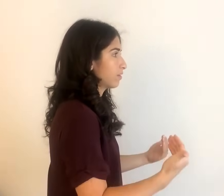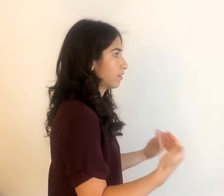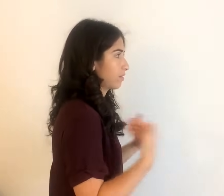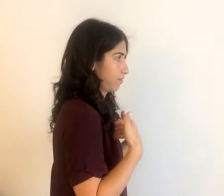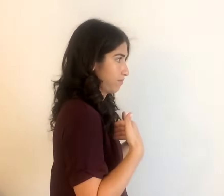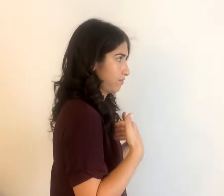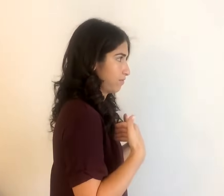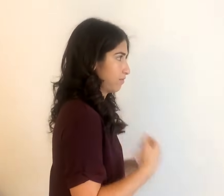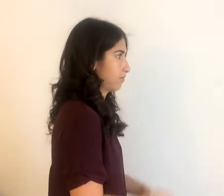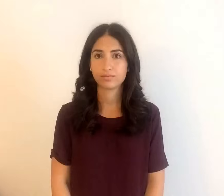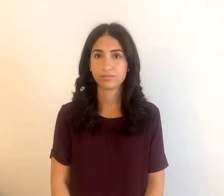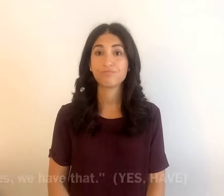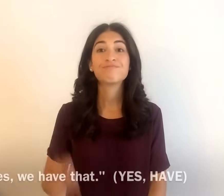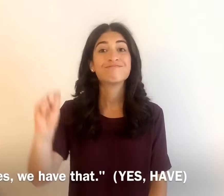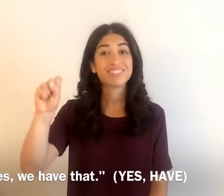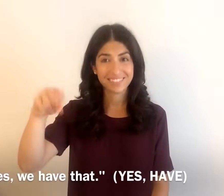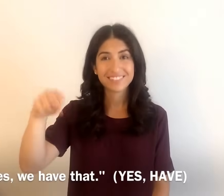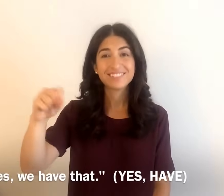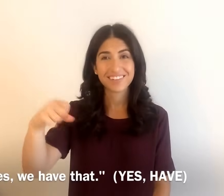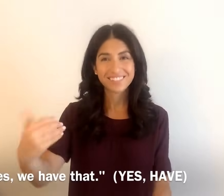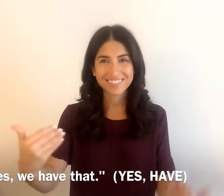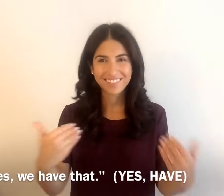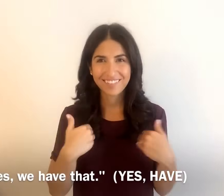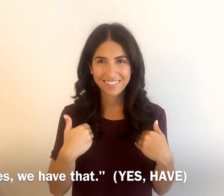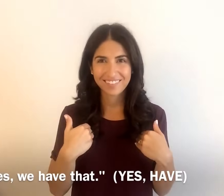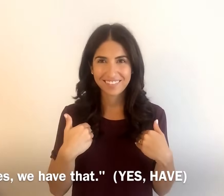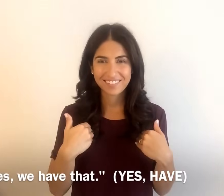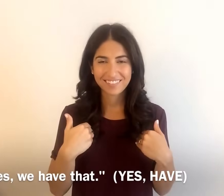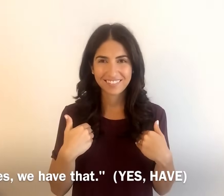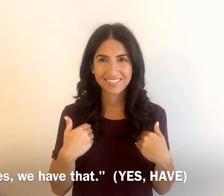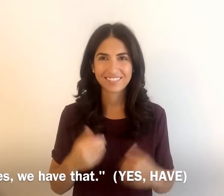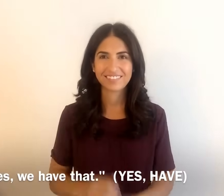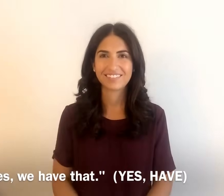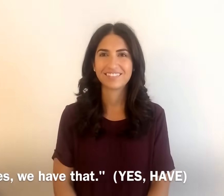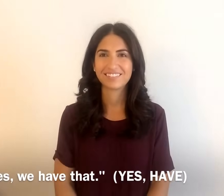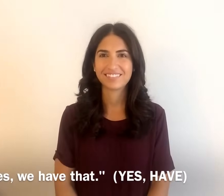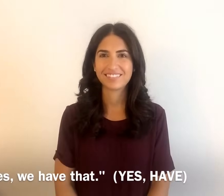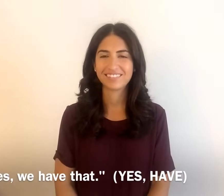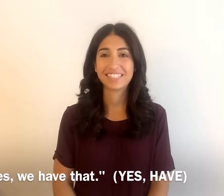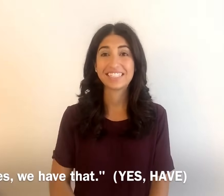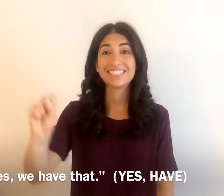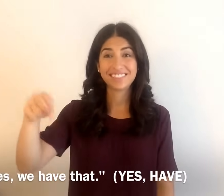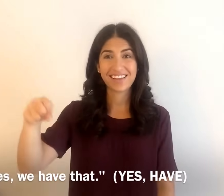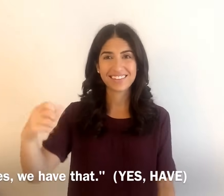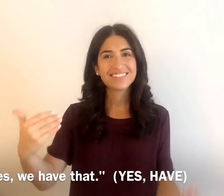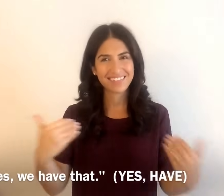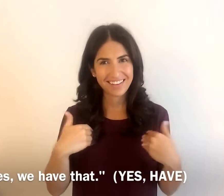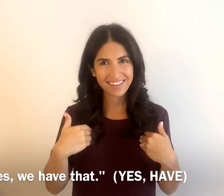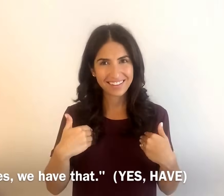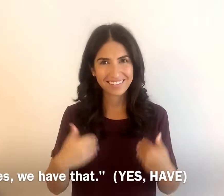something" or if something is here -- something's present --